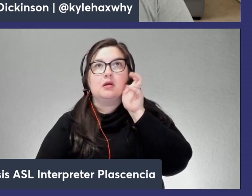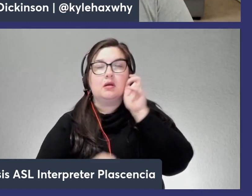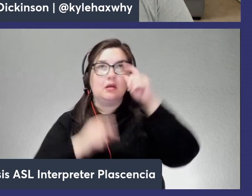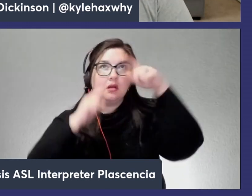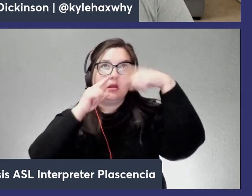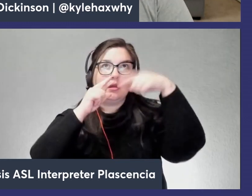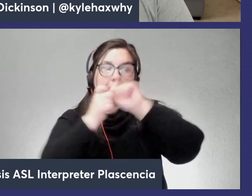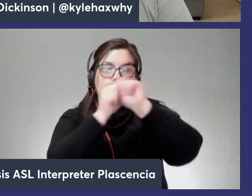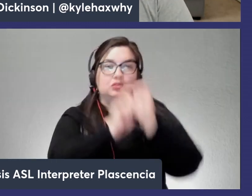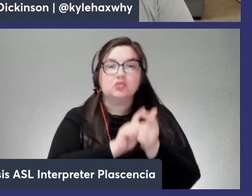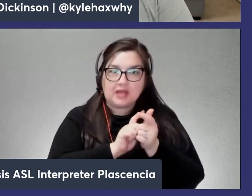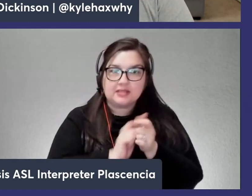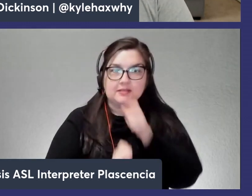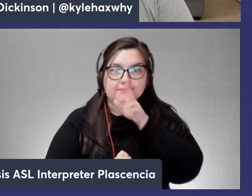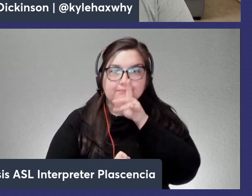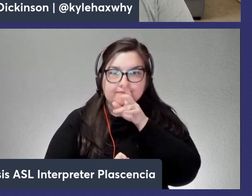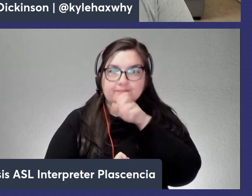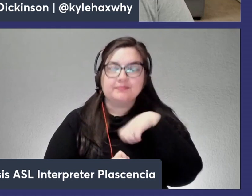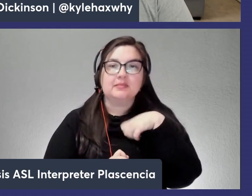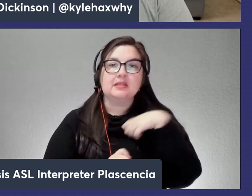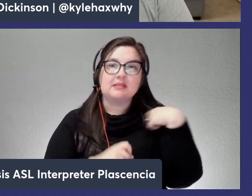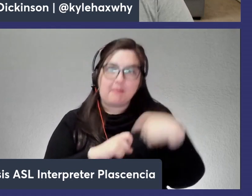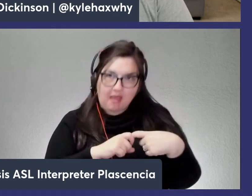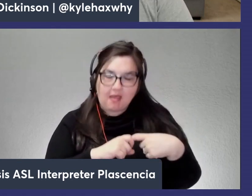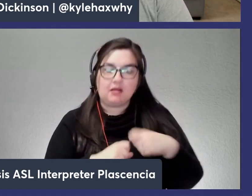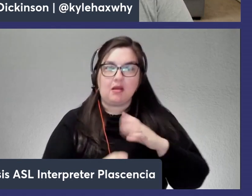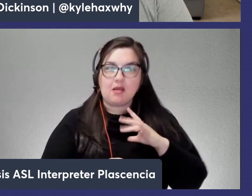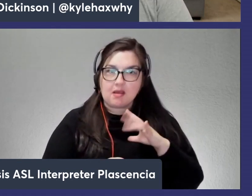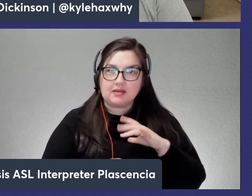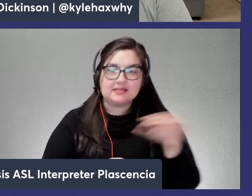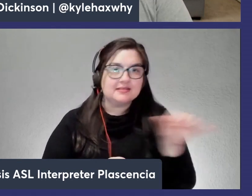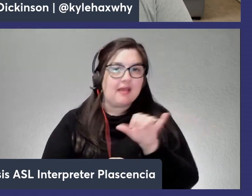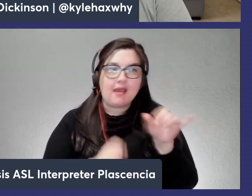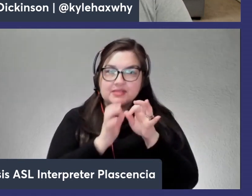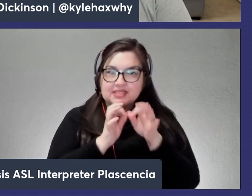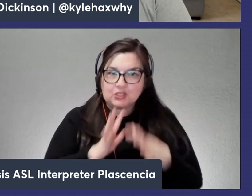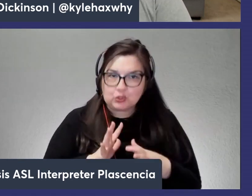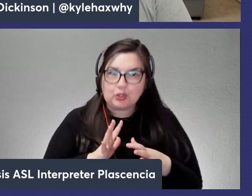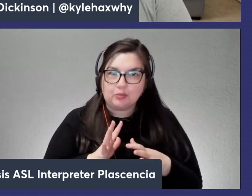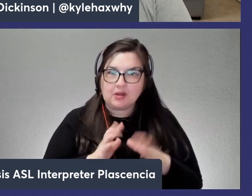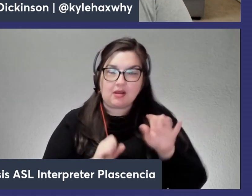and then calls it out in Spanish, and just as an interpreter would, and the other person can speak in Spanish,